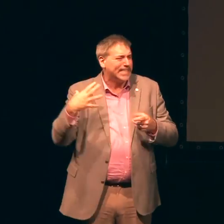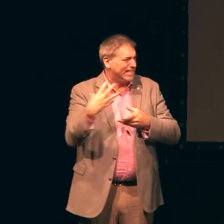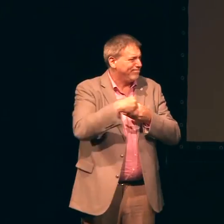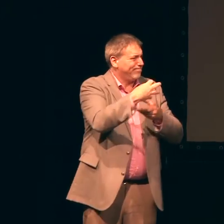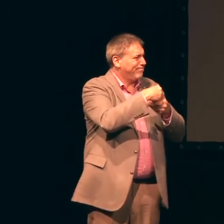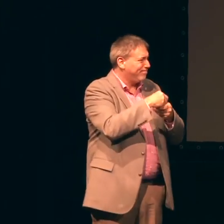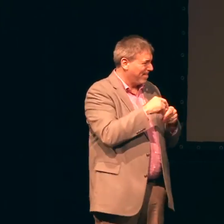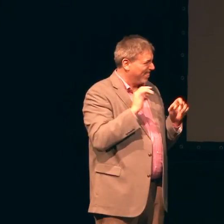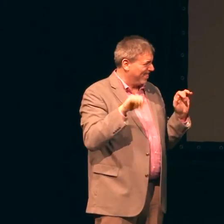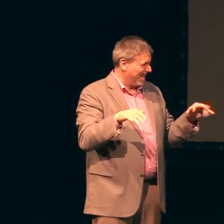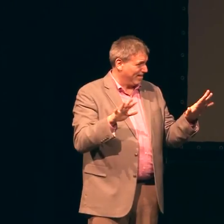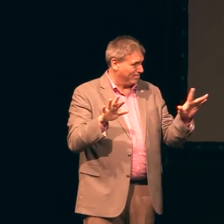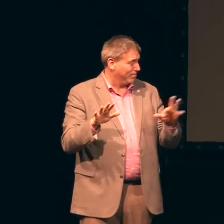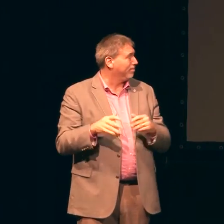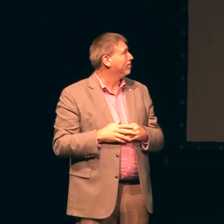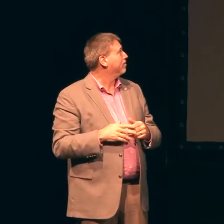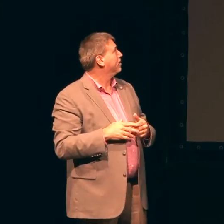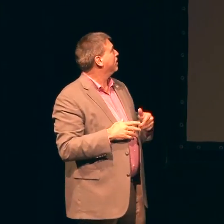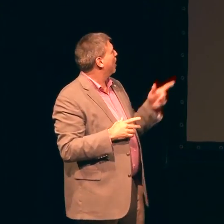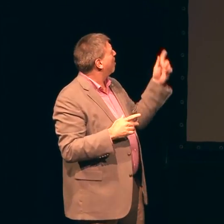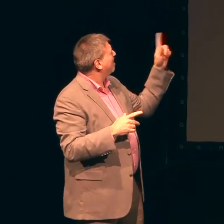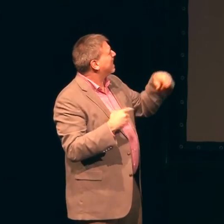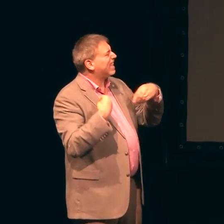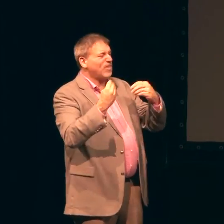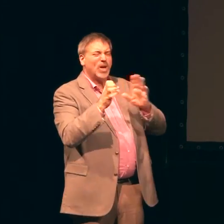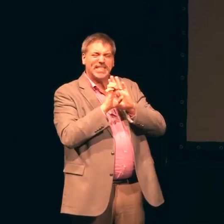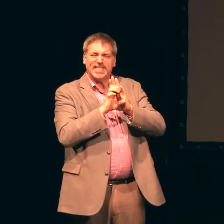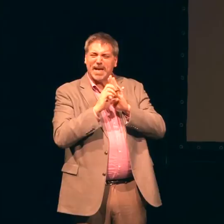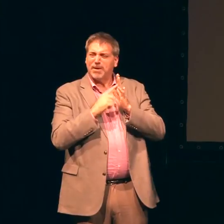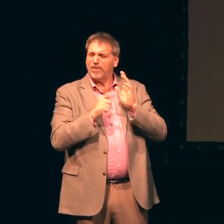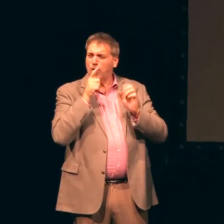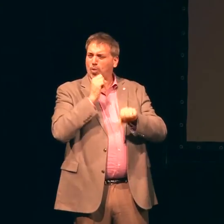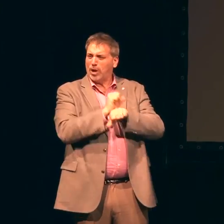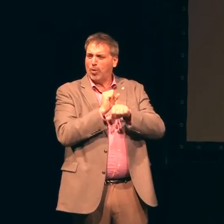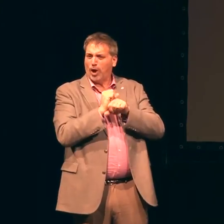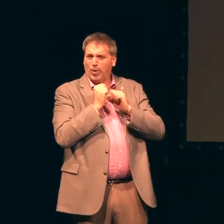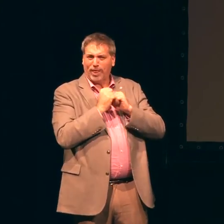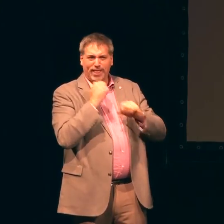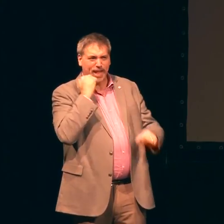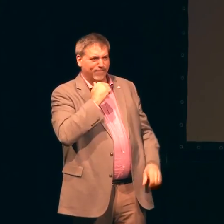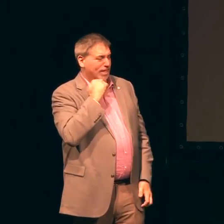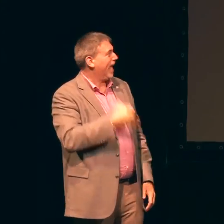CDIs, all these various agencies Lilsed are involved plus others so this is an example